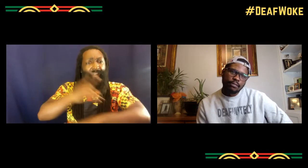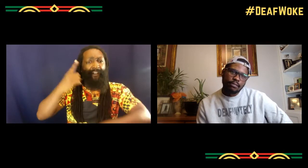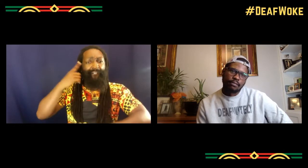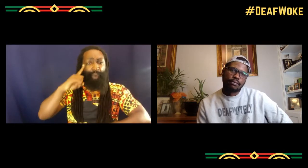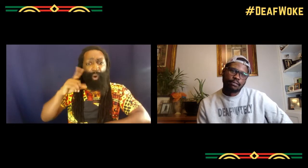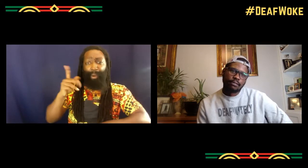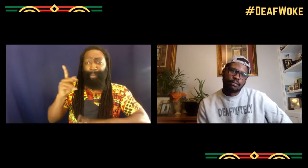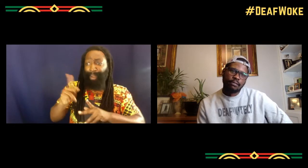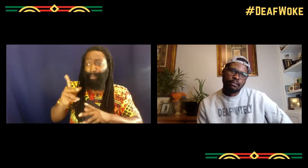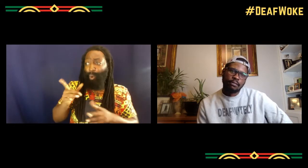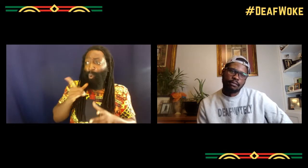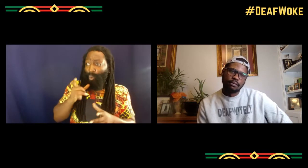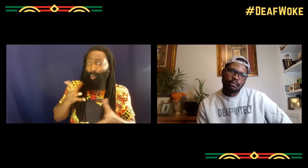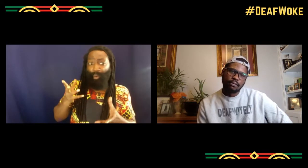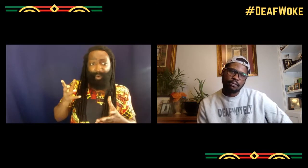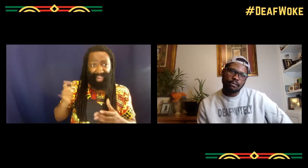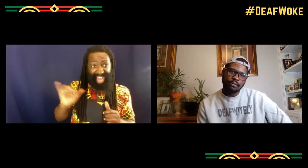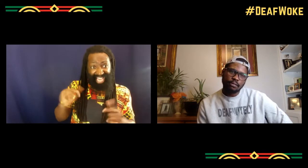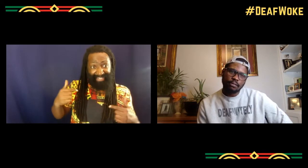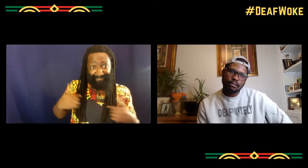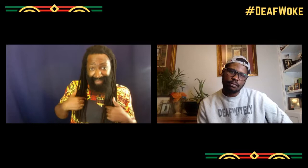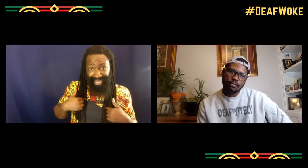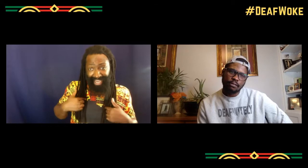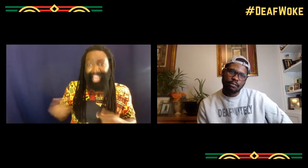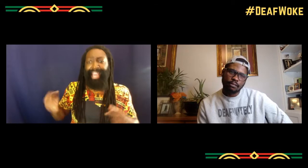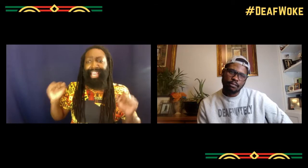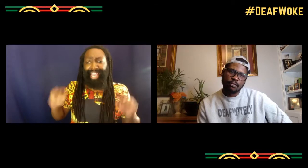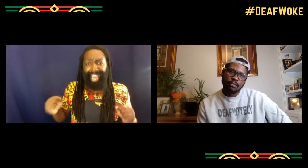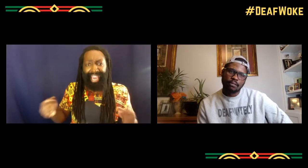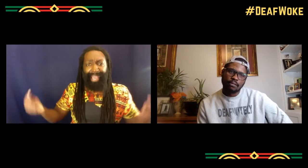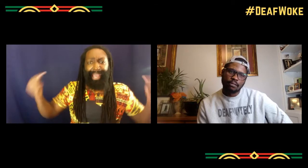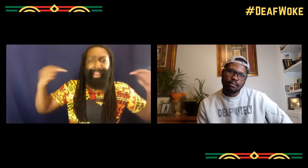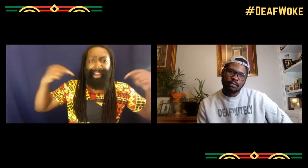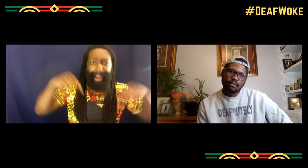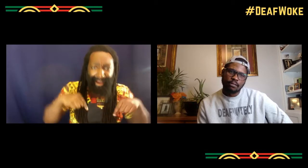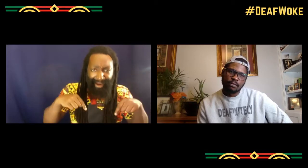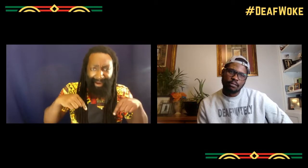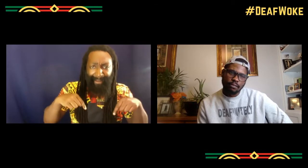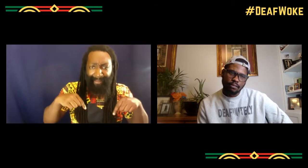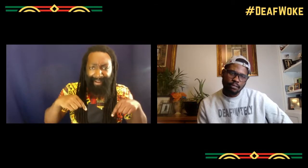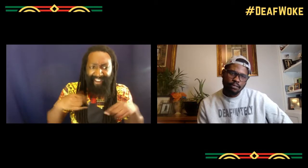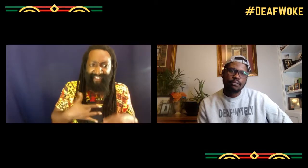deaf dance festival and create space for people who like me,